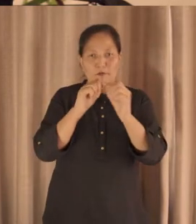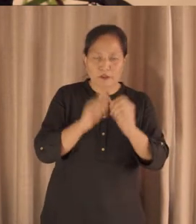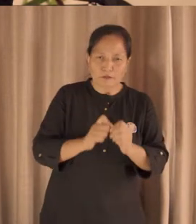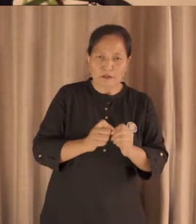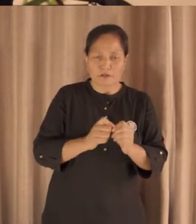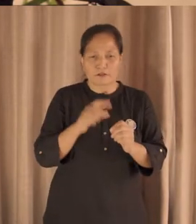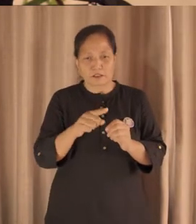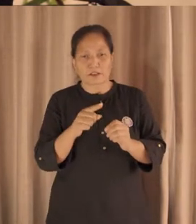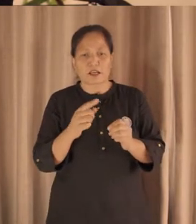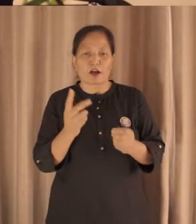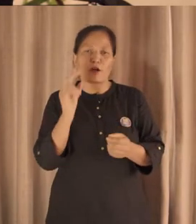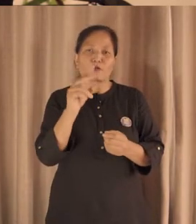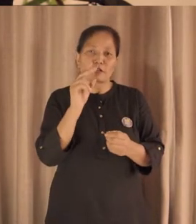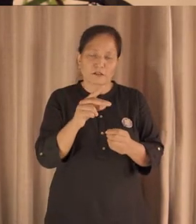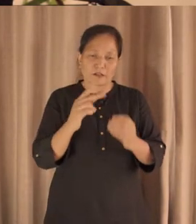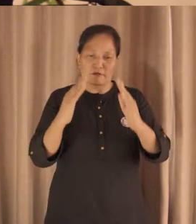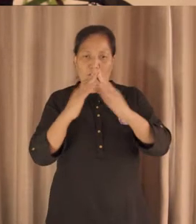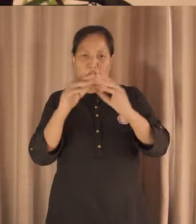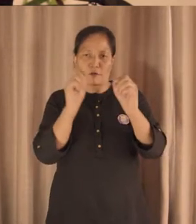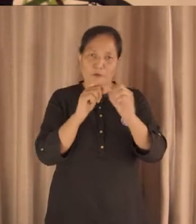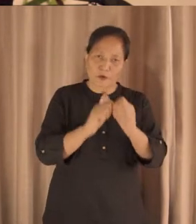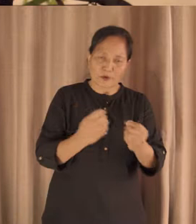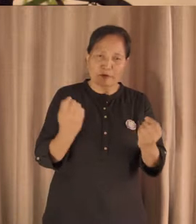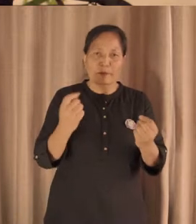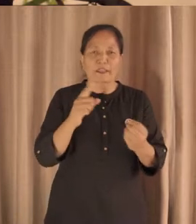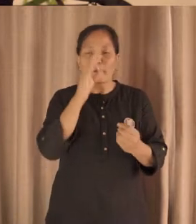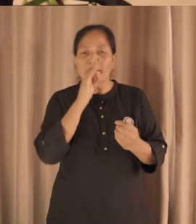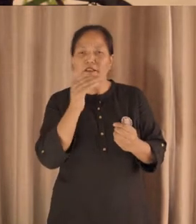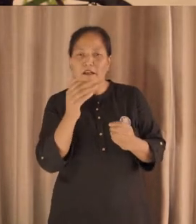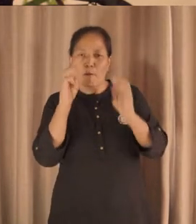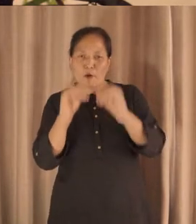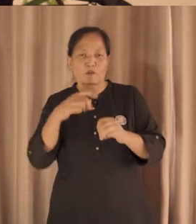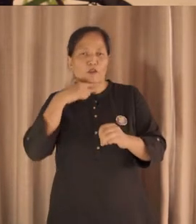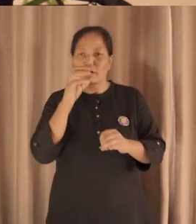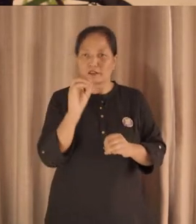but others as well should understand this. B: Yes, like you said, our textbooks do not